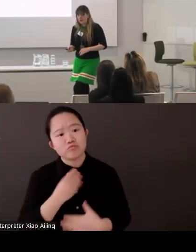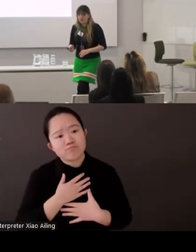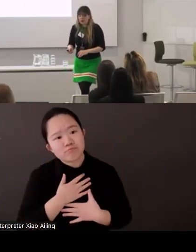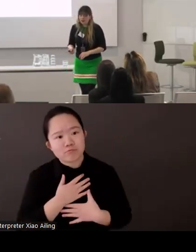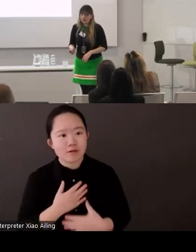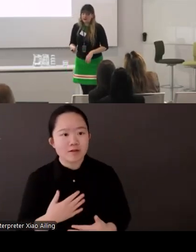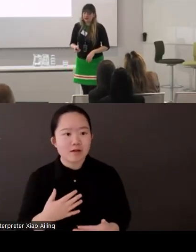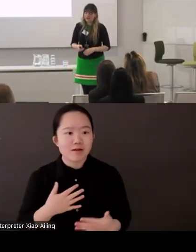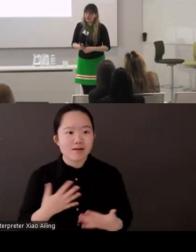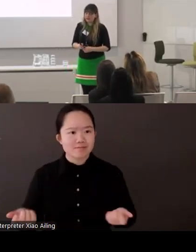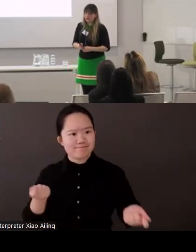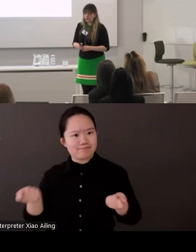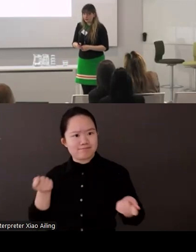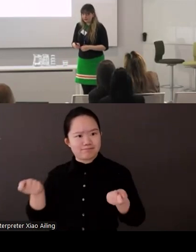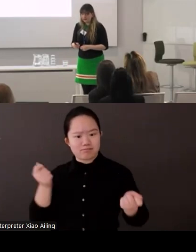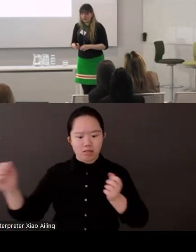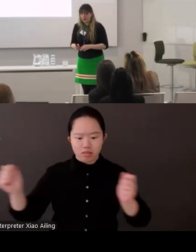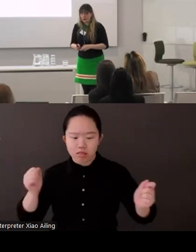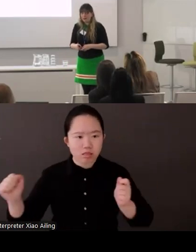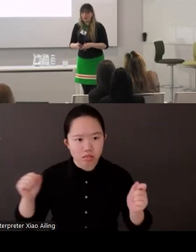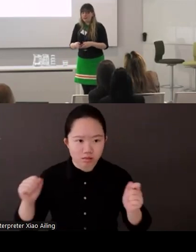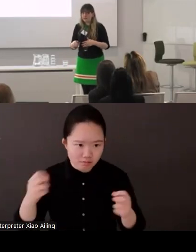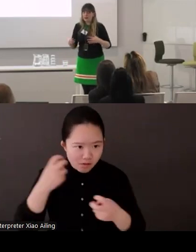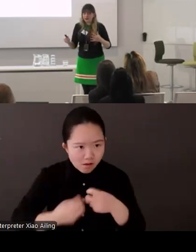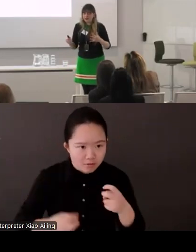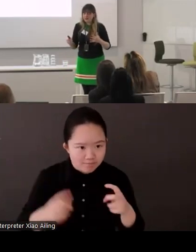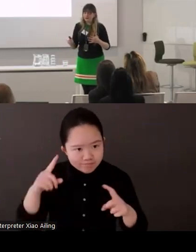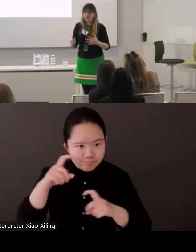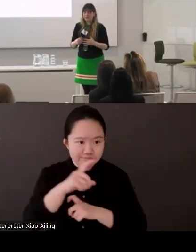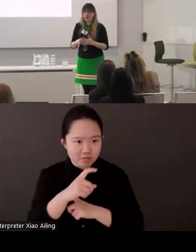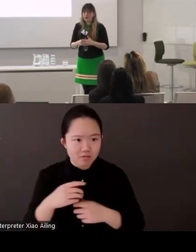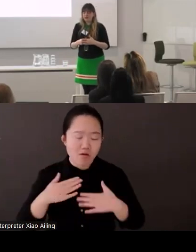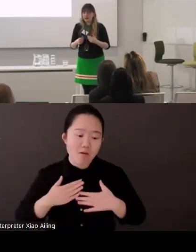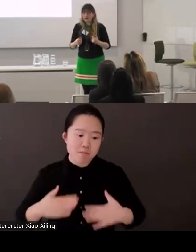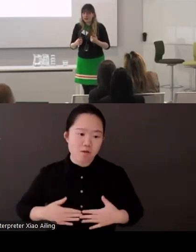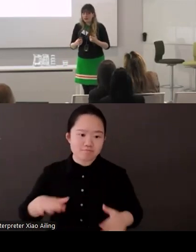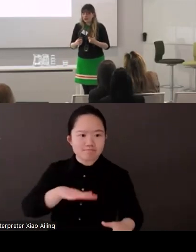My body is an invitation to vulnerability. My body is boundless. My body is a battleground.